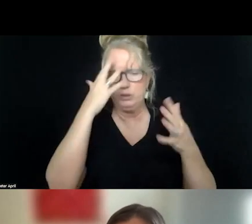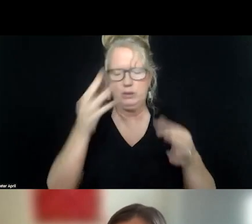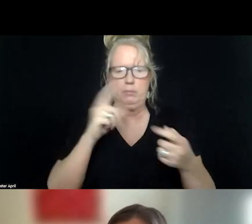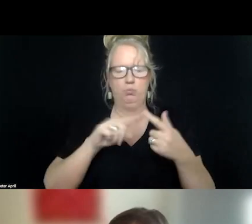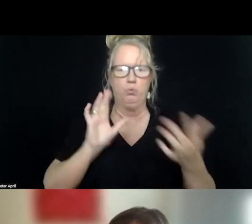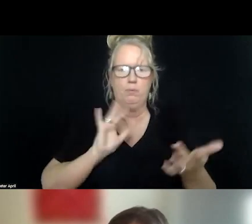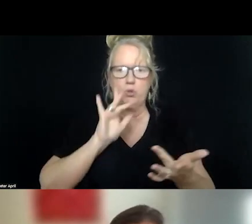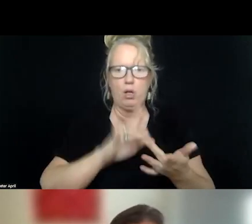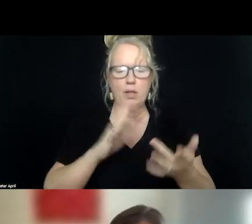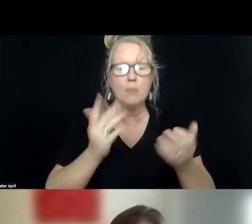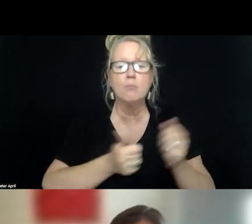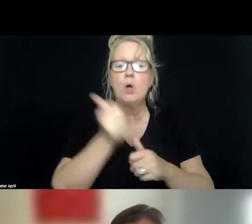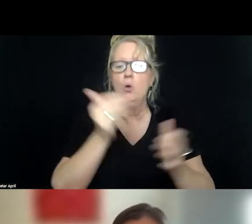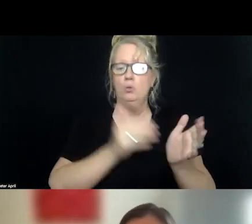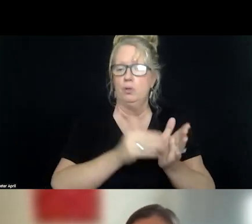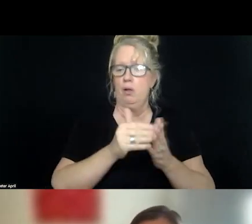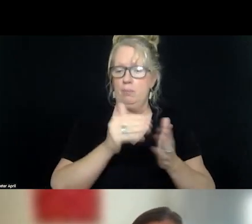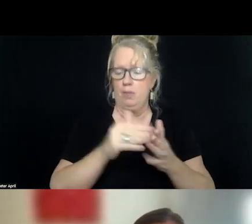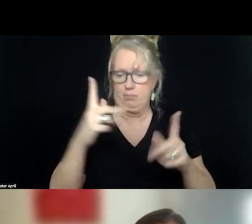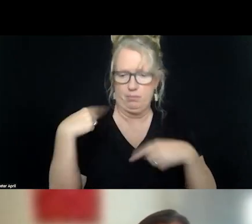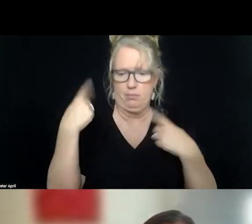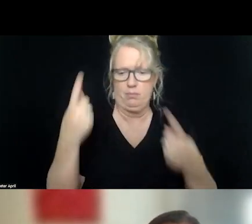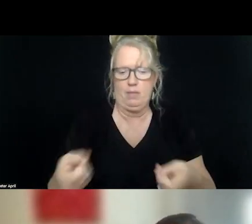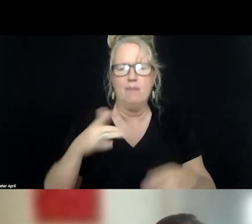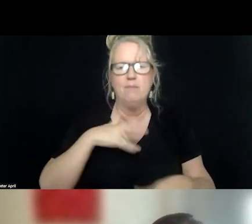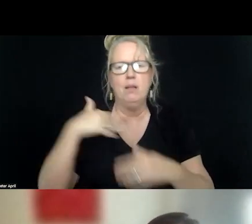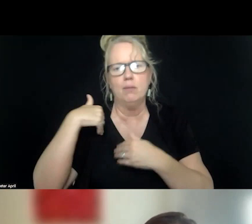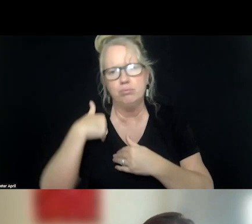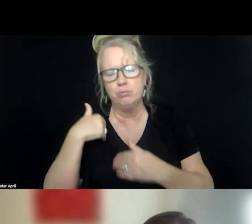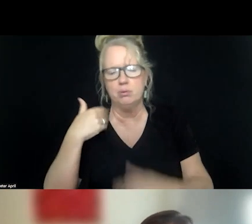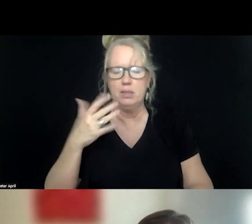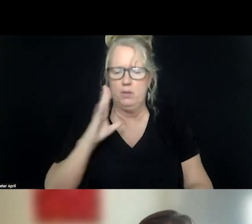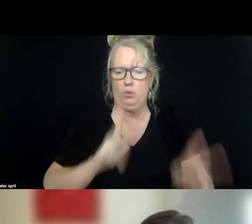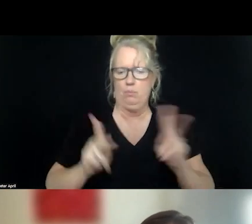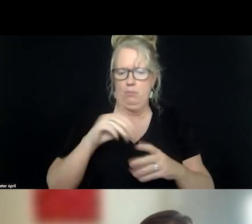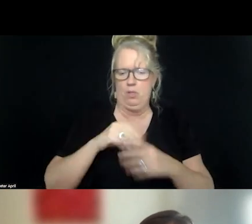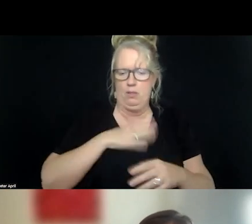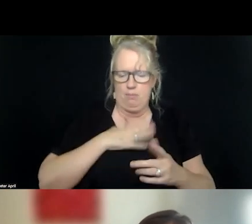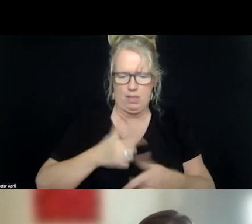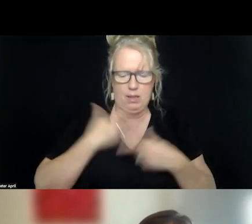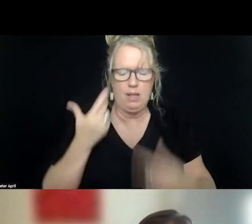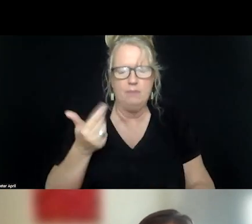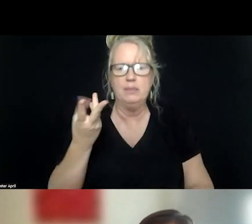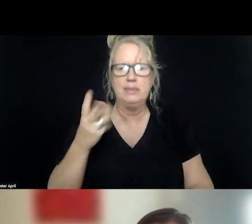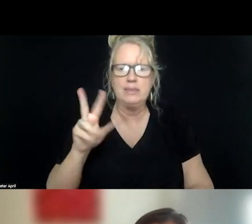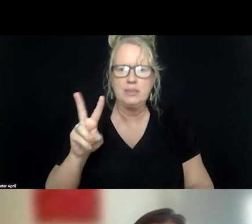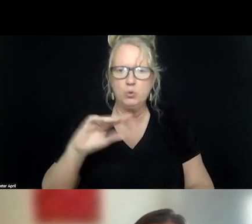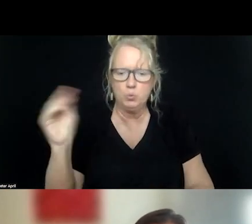THE MOST COMMON ANSWER IS FEELING LIKE A BURDEN WITH PEOPLE IN MY LIFE. THAT IS ABOUT 62% OF PARTICIPANTS WHO SAID THAT.